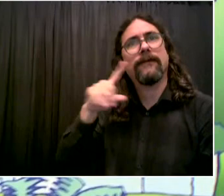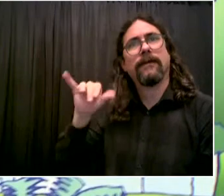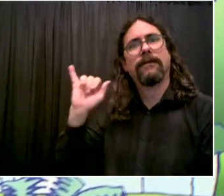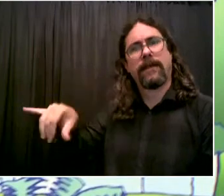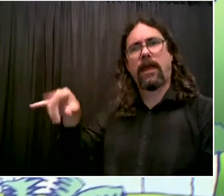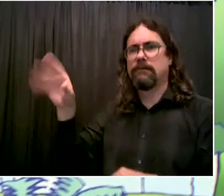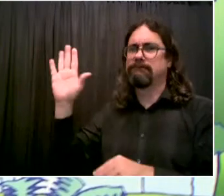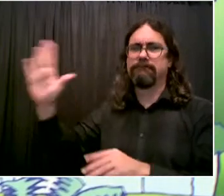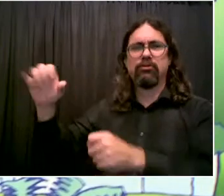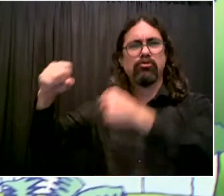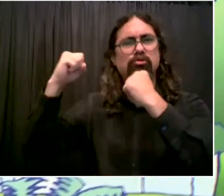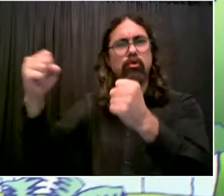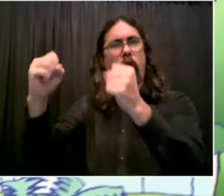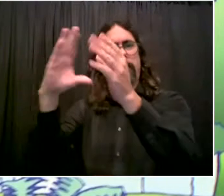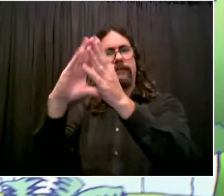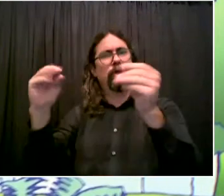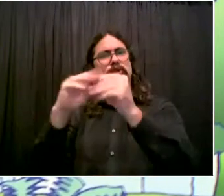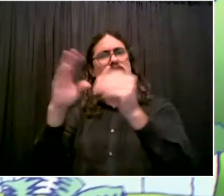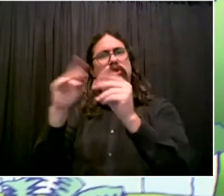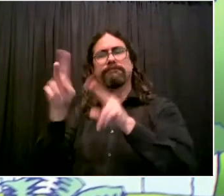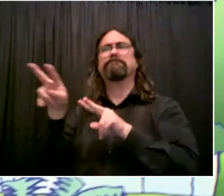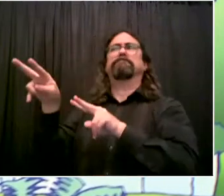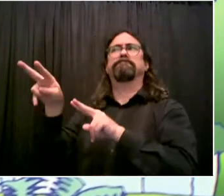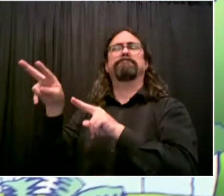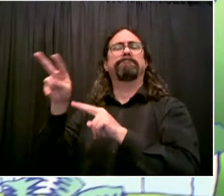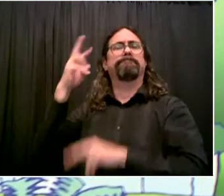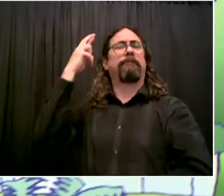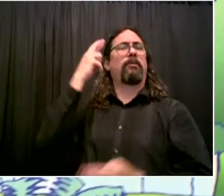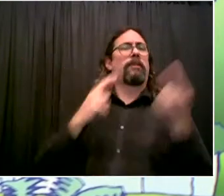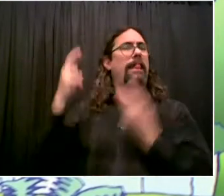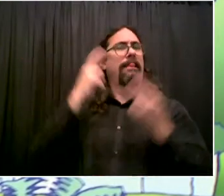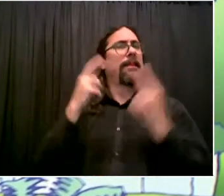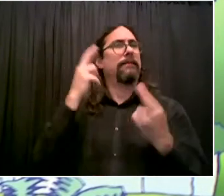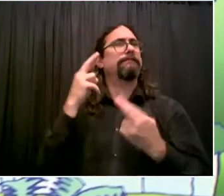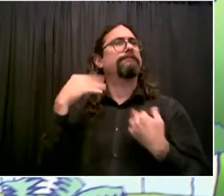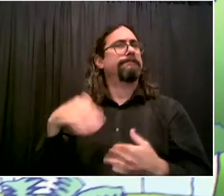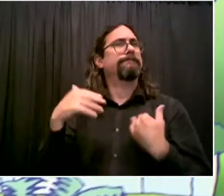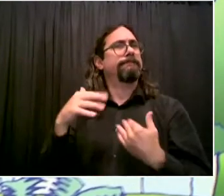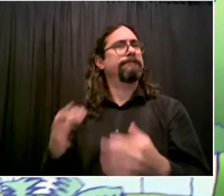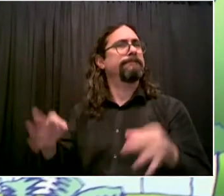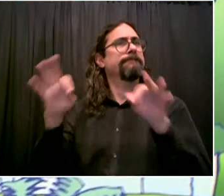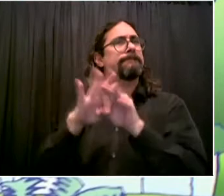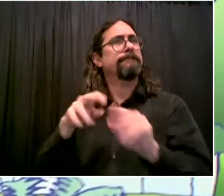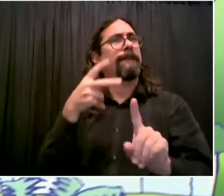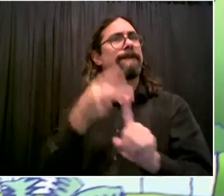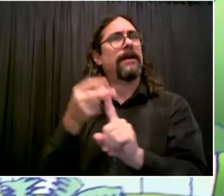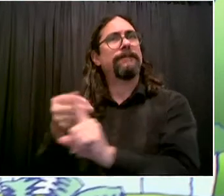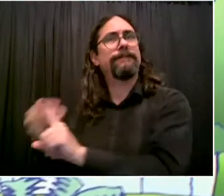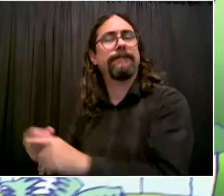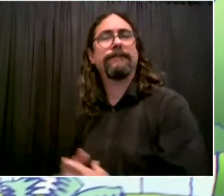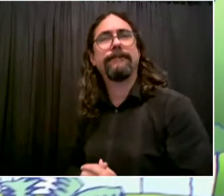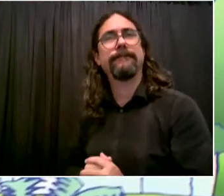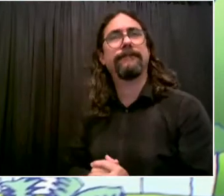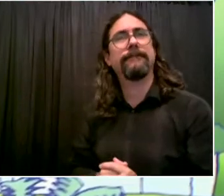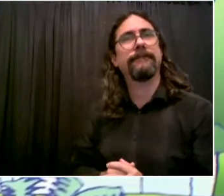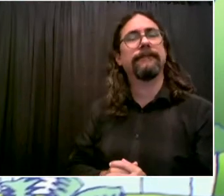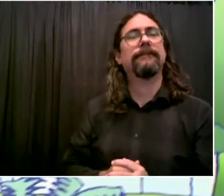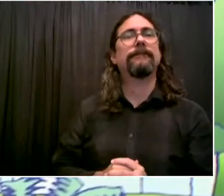SOMEONE AS EXPECTEiókt■AS HIM IT WILL SEND A WHOLE MESSAGE TO THE PRIVATE SECTOR AND OTHERS SHOULD